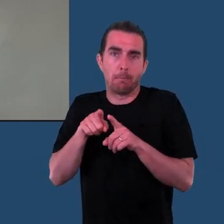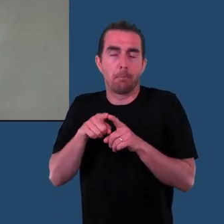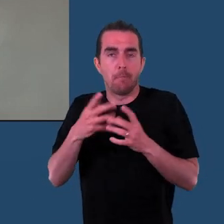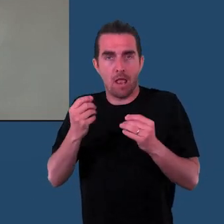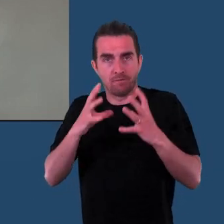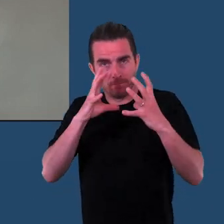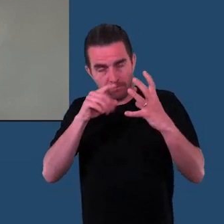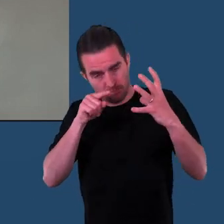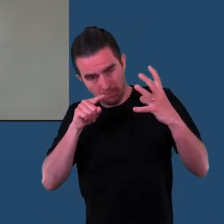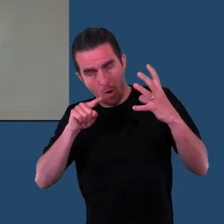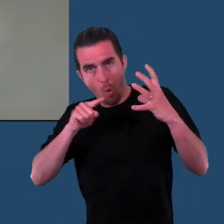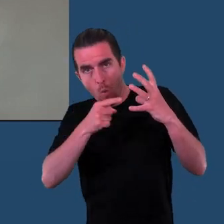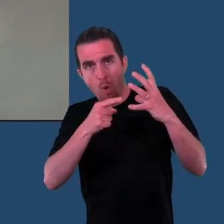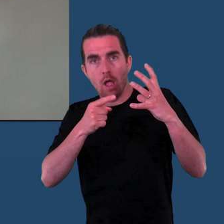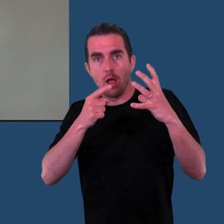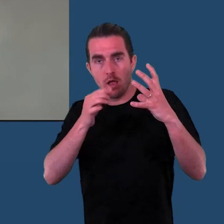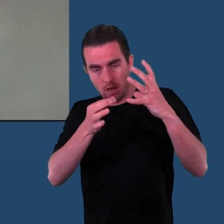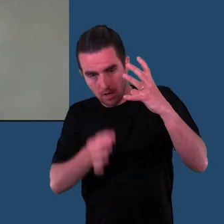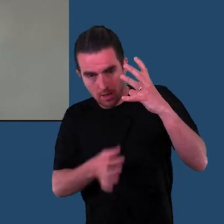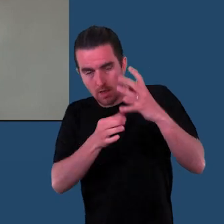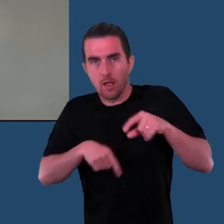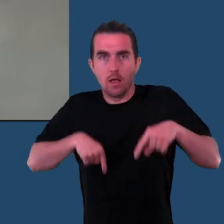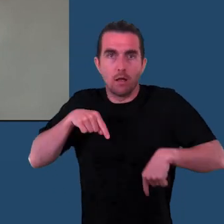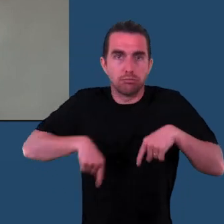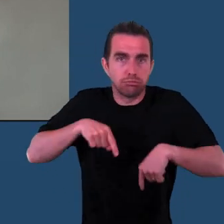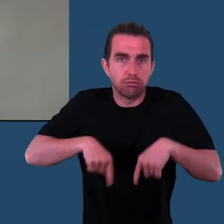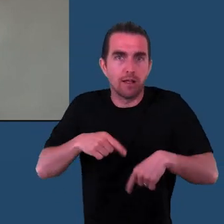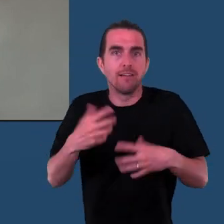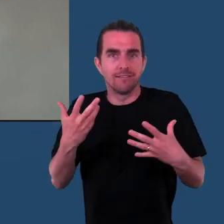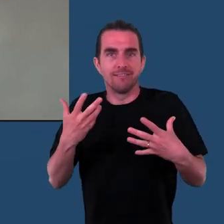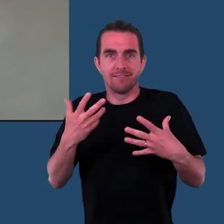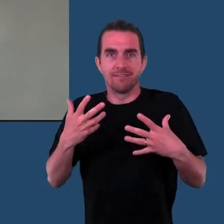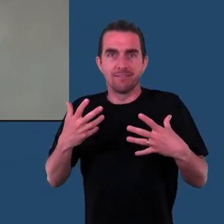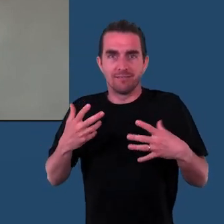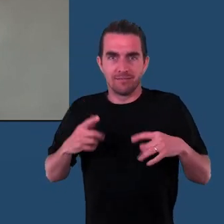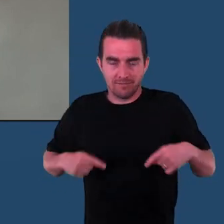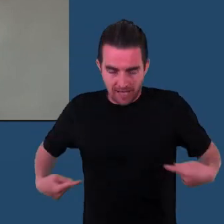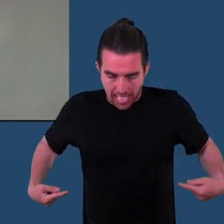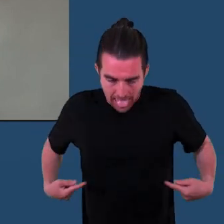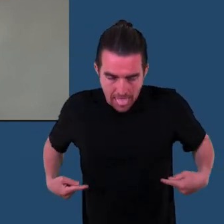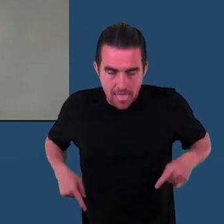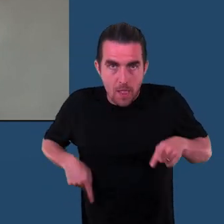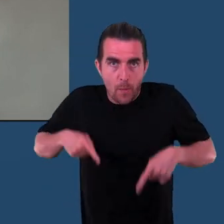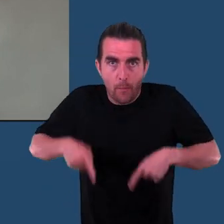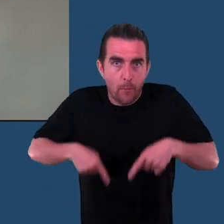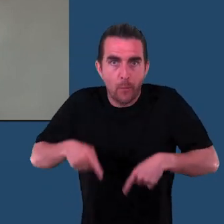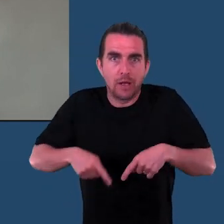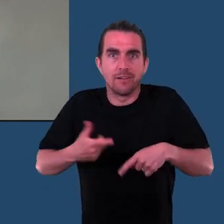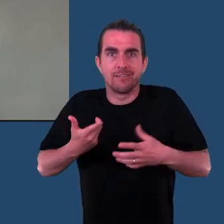that open hole joint acetabulum, and that ball coming off of the thighbone sideways